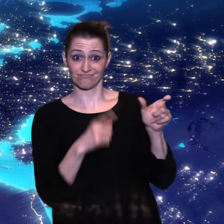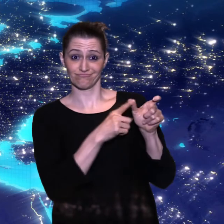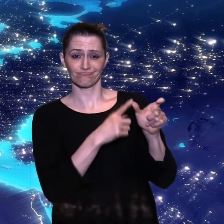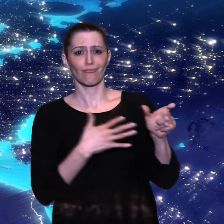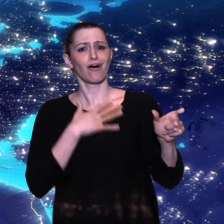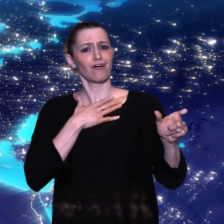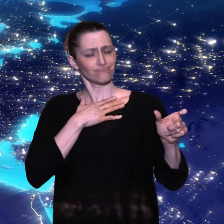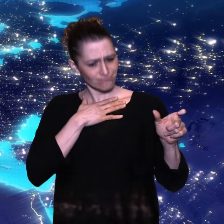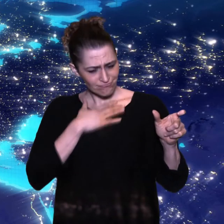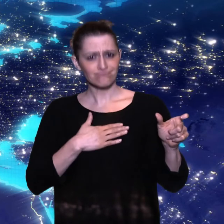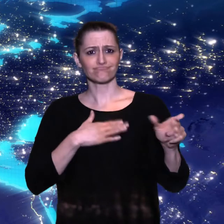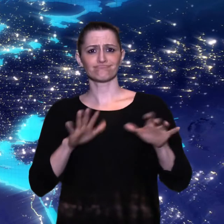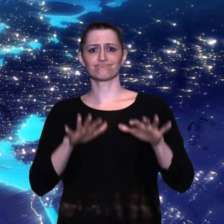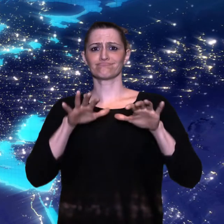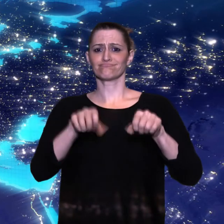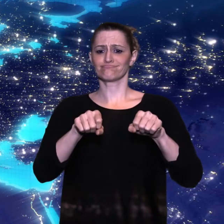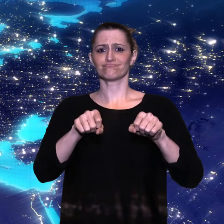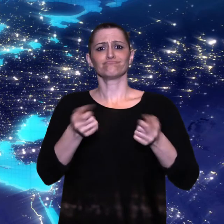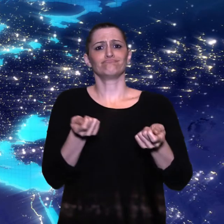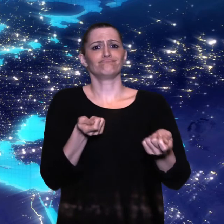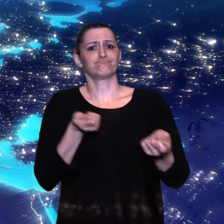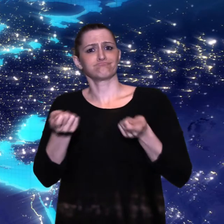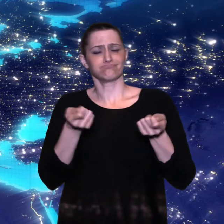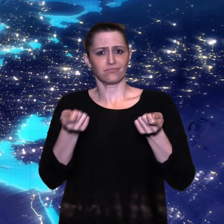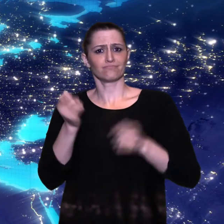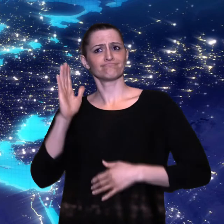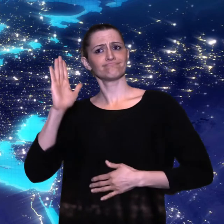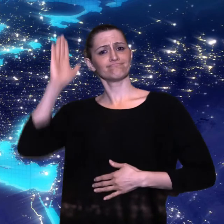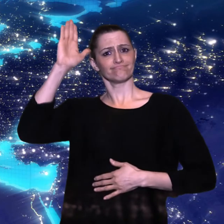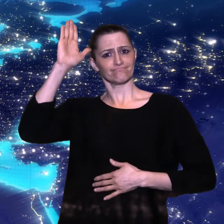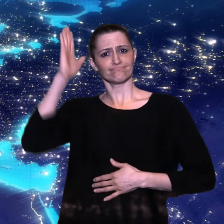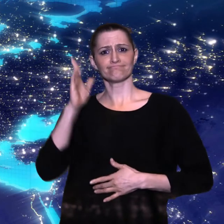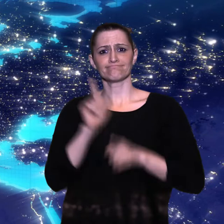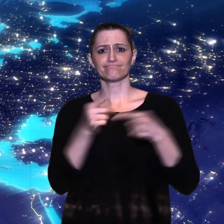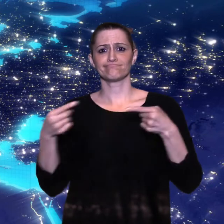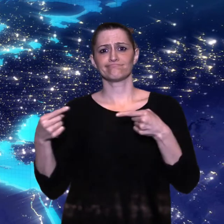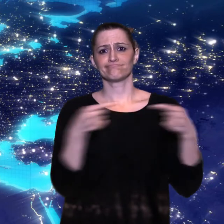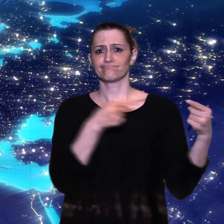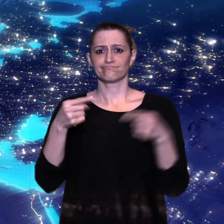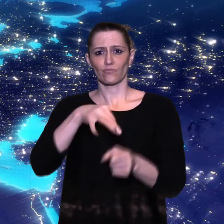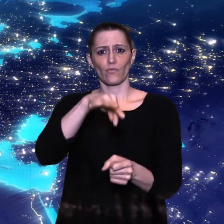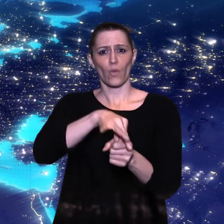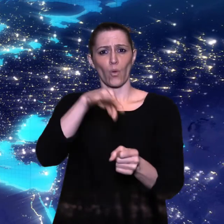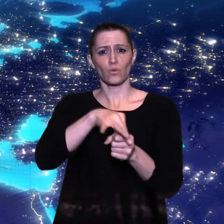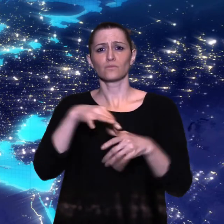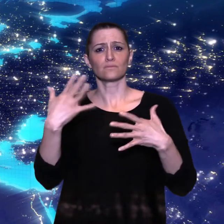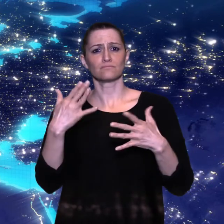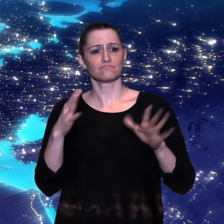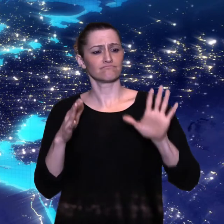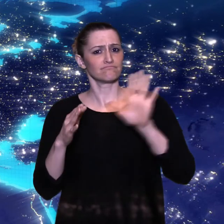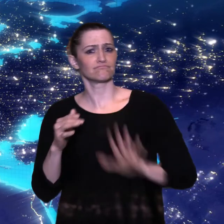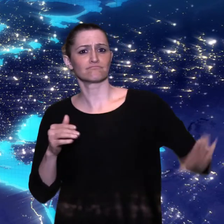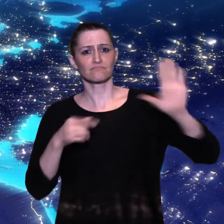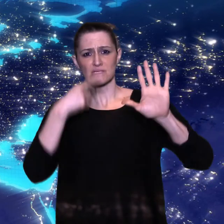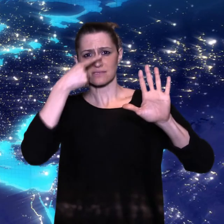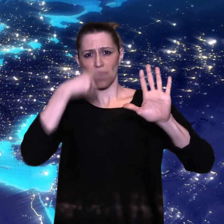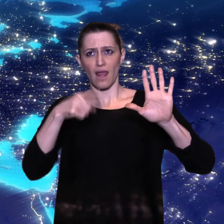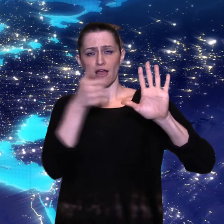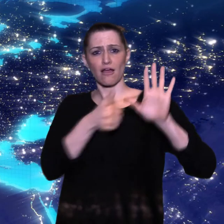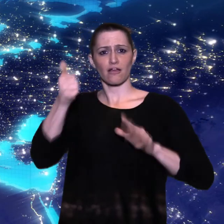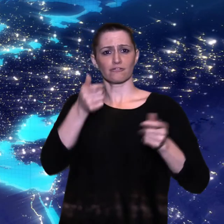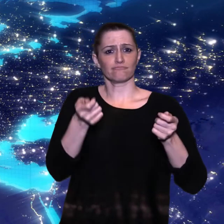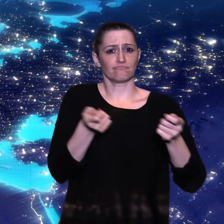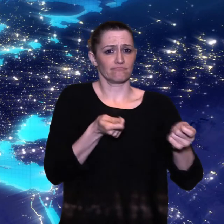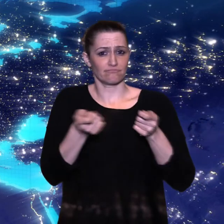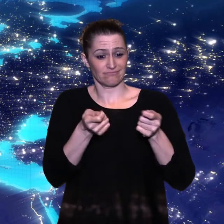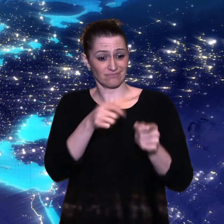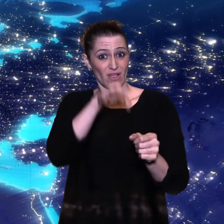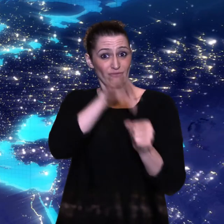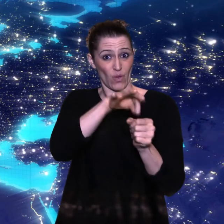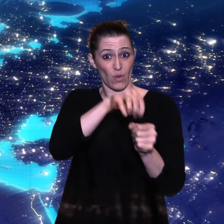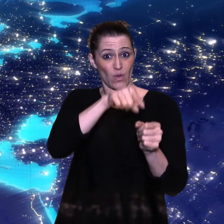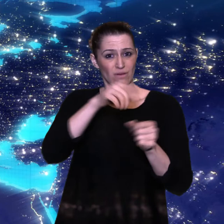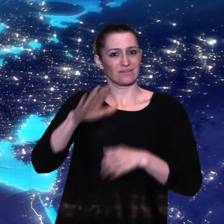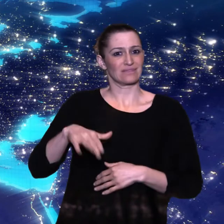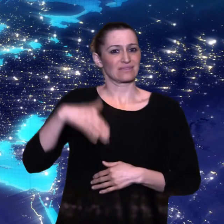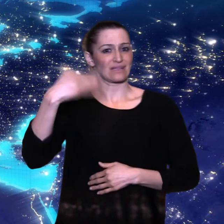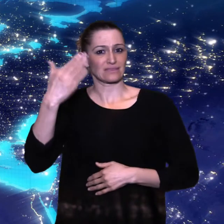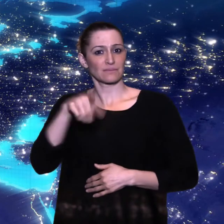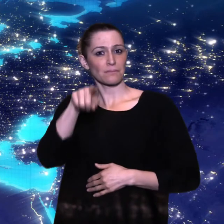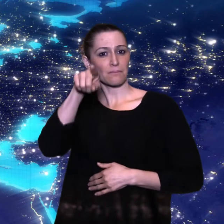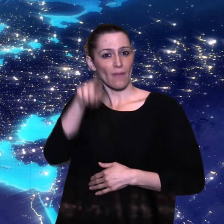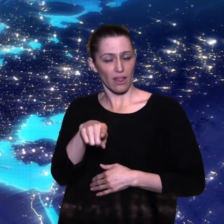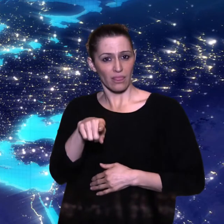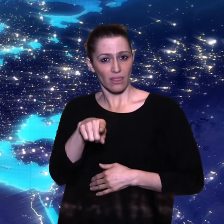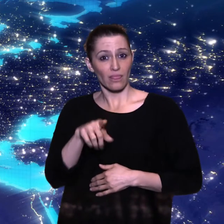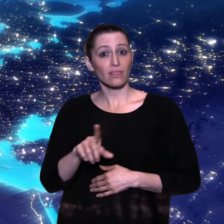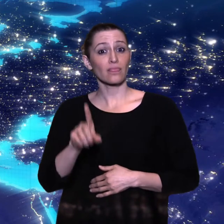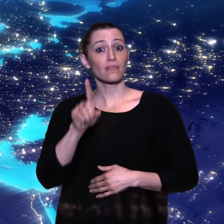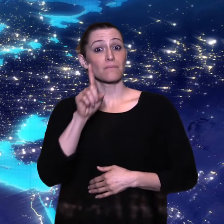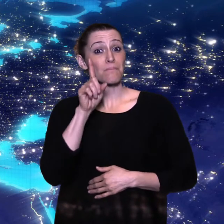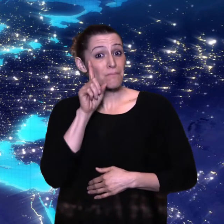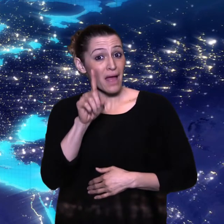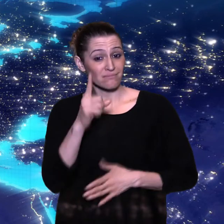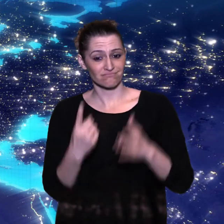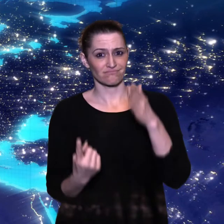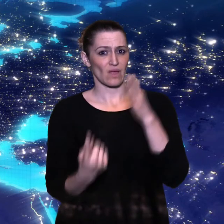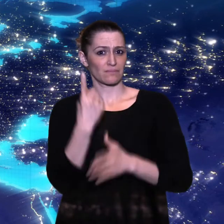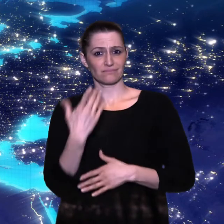disqualified the sister of King Maha Vajiralongkorn from